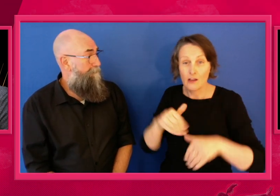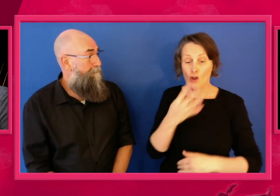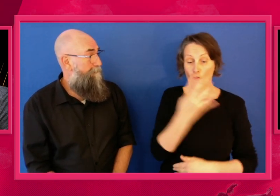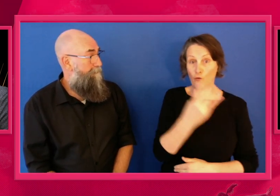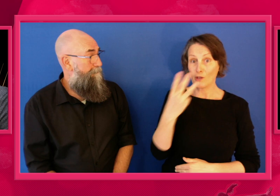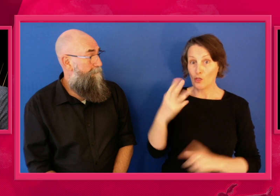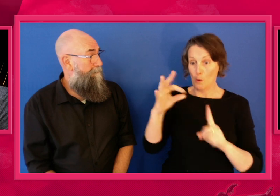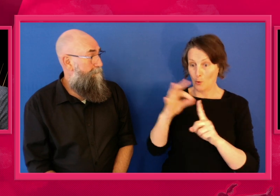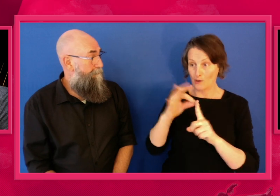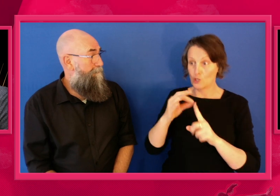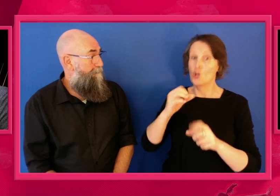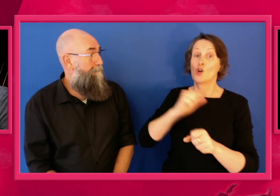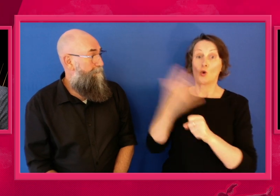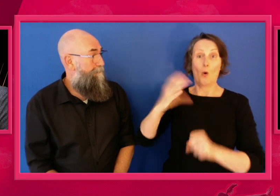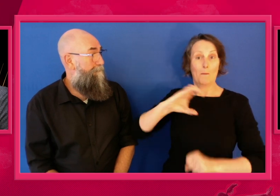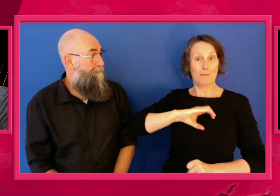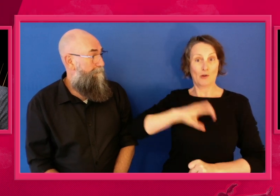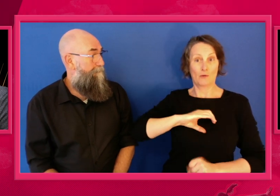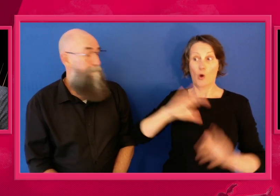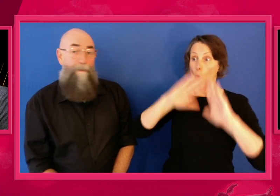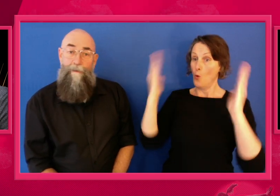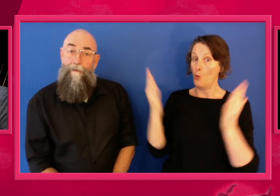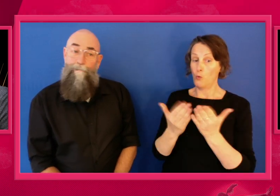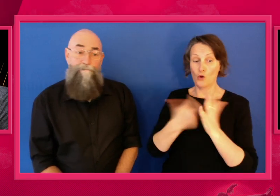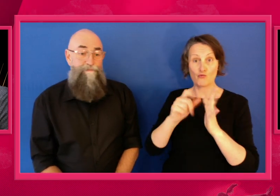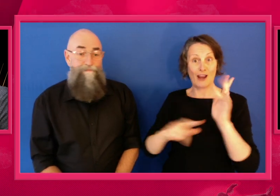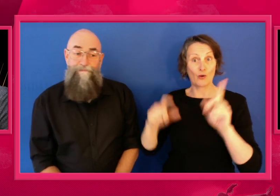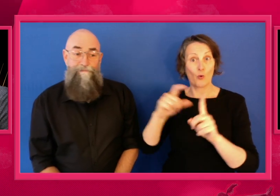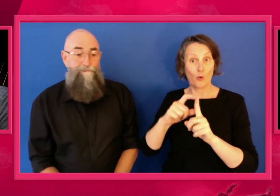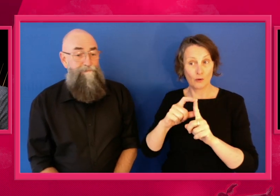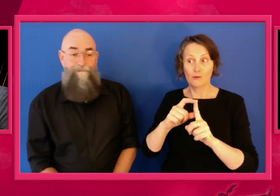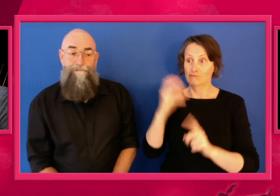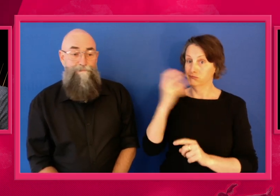medal world record. This, can neither confirm nor deny if this was, if this was me.